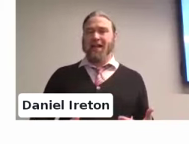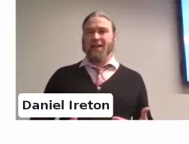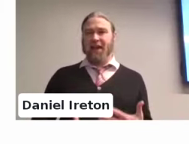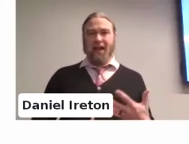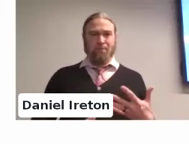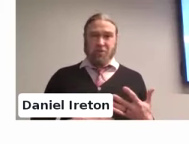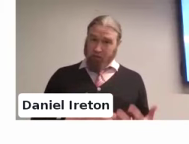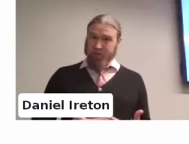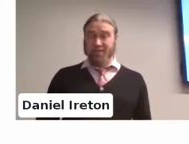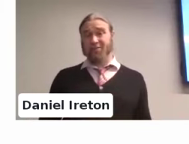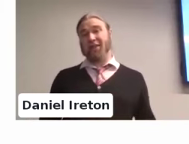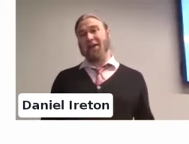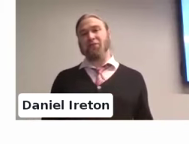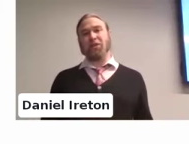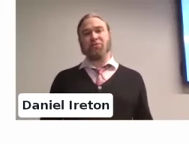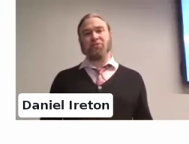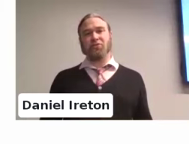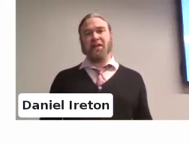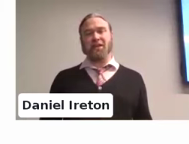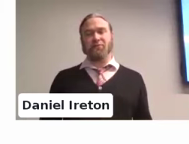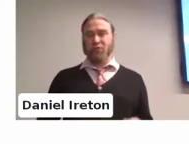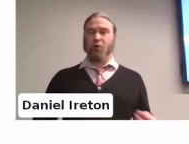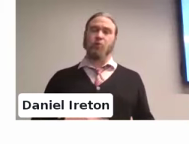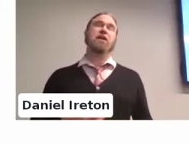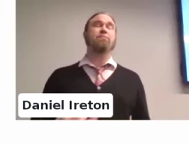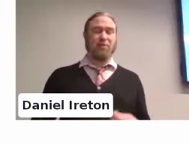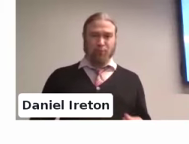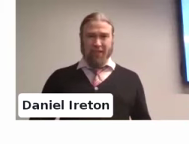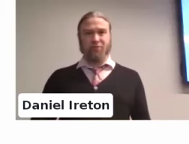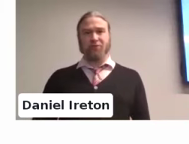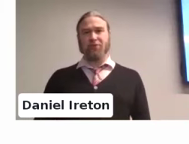Great to have you beginner and experienced gamers that they can enjoy together. Again if that is something you can test.